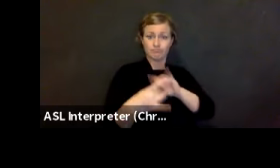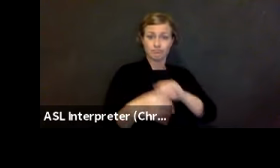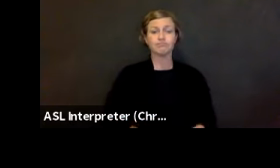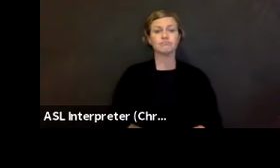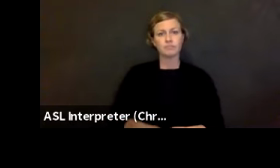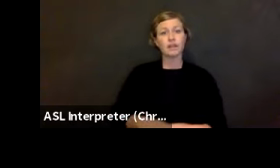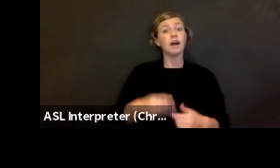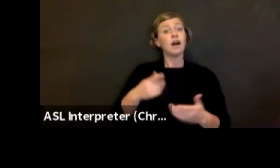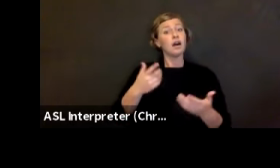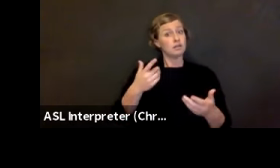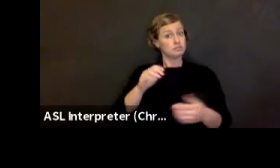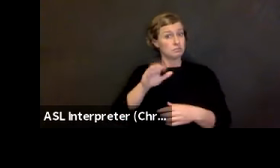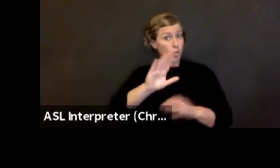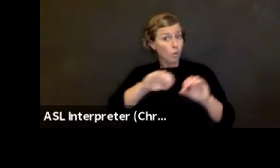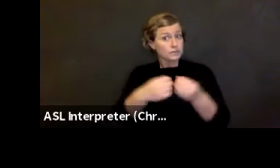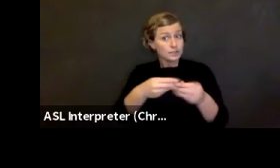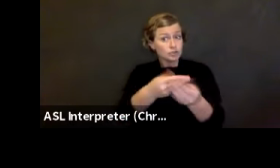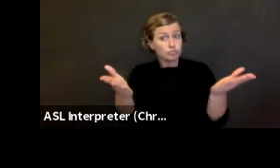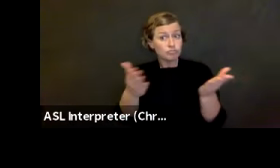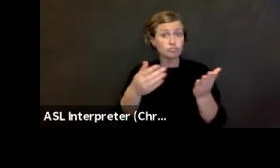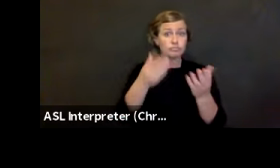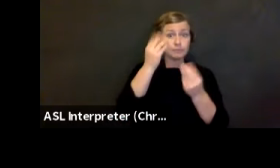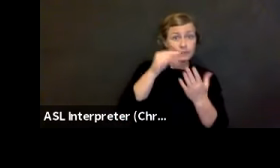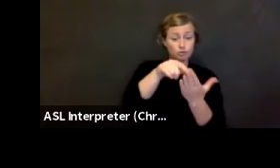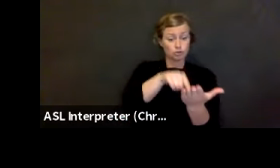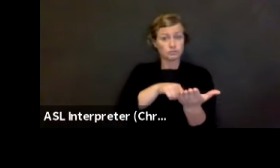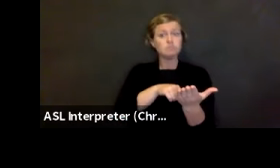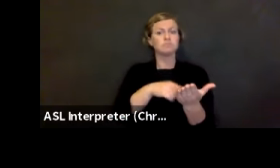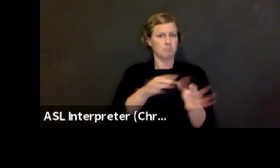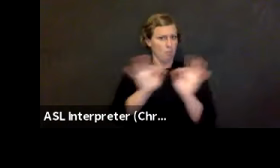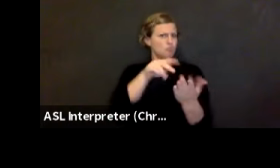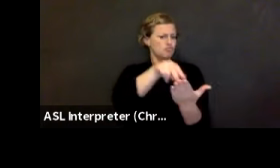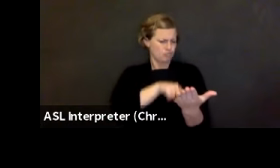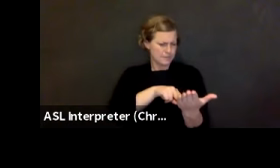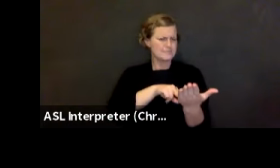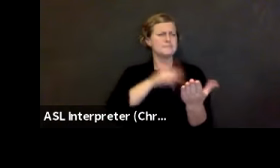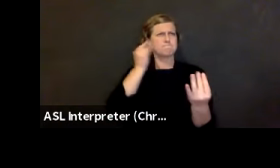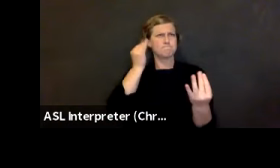It's so important not to skip that prep time because it's key to having a successful conversation. Read through all the materials that